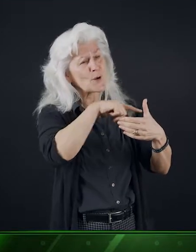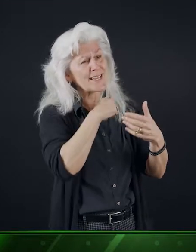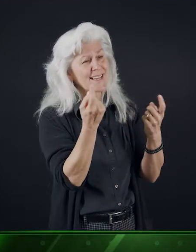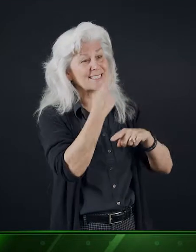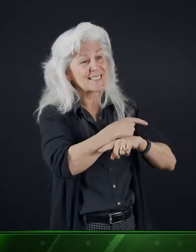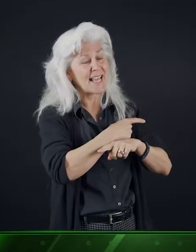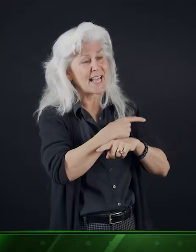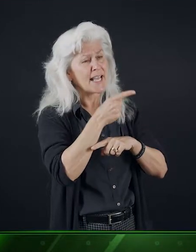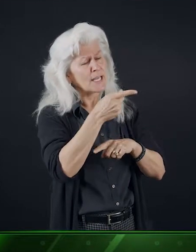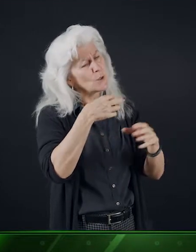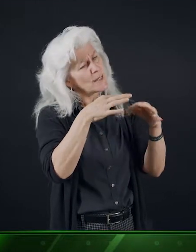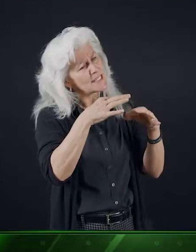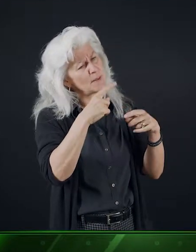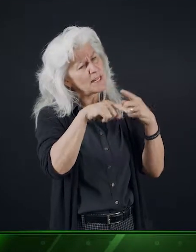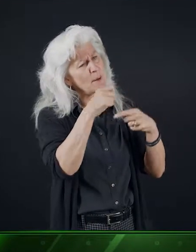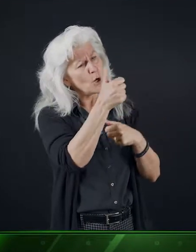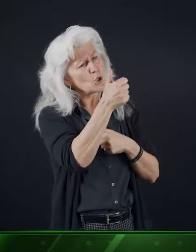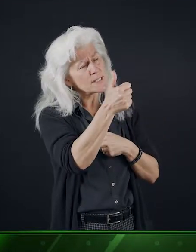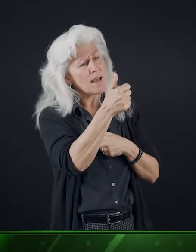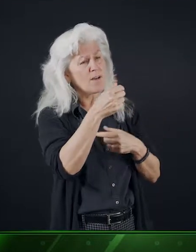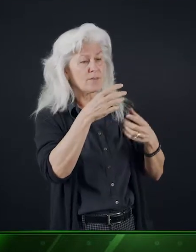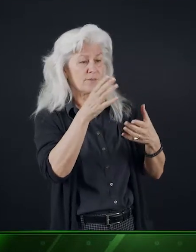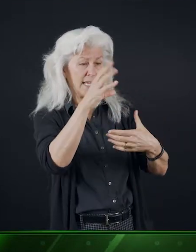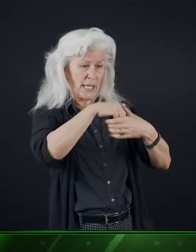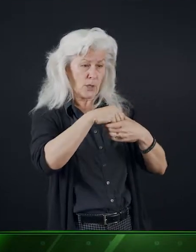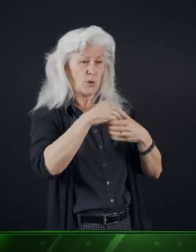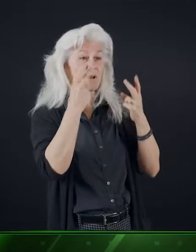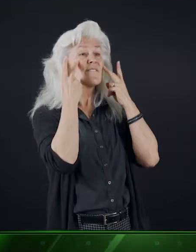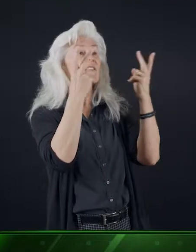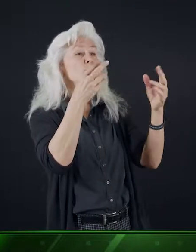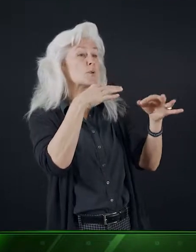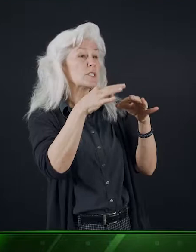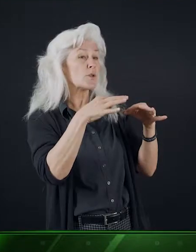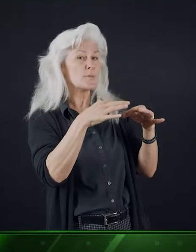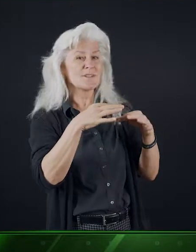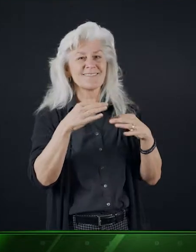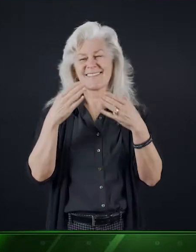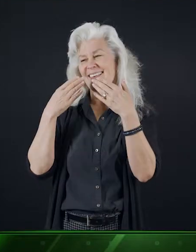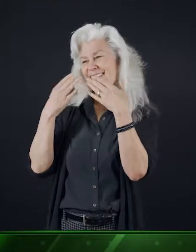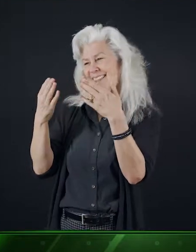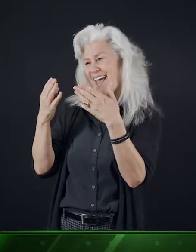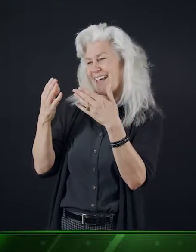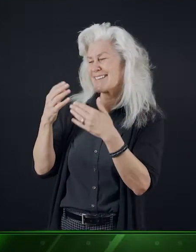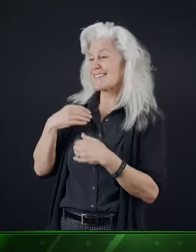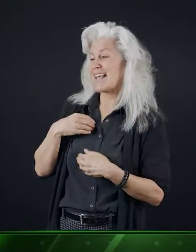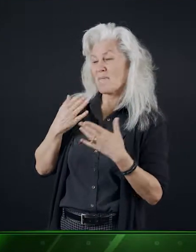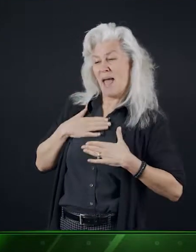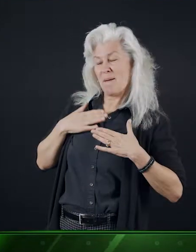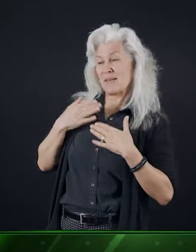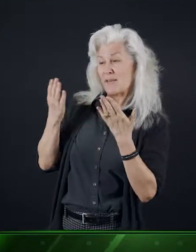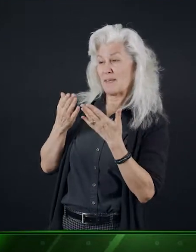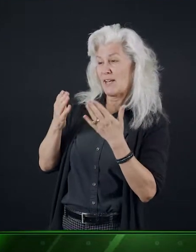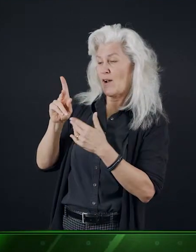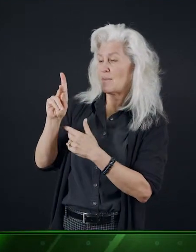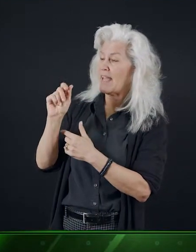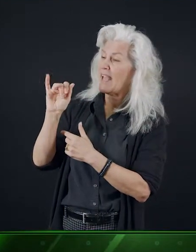Could you tell us a little bit about yourself, including a visual description? Thanks, Morgan. It's great to be here. I'm Kaitlyn Jones.